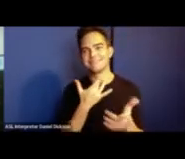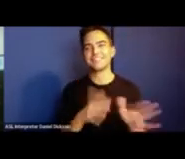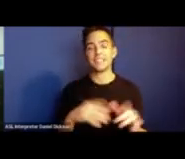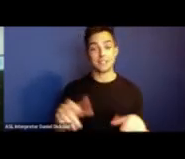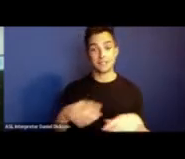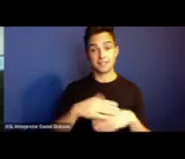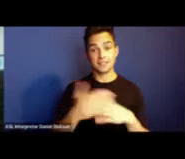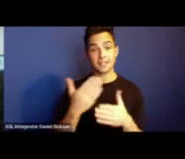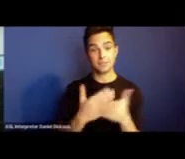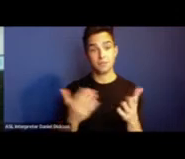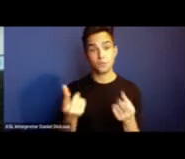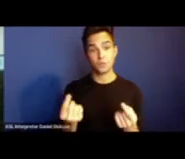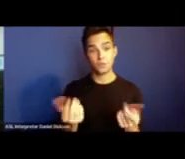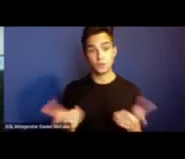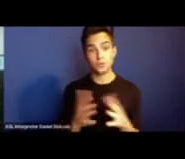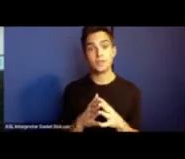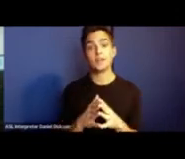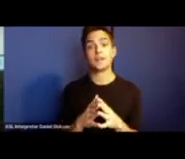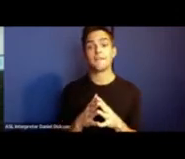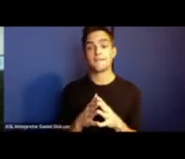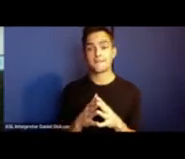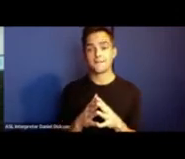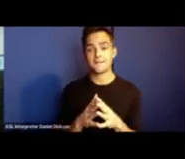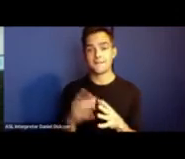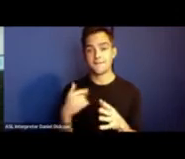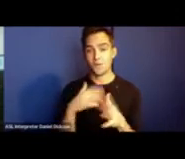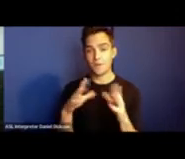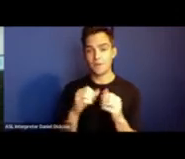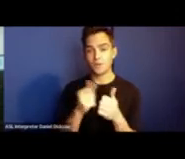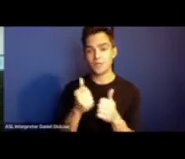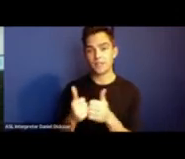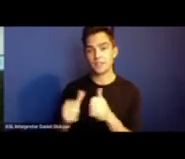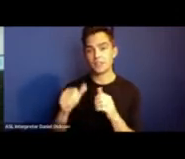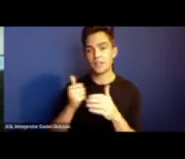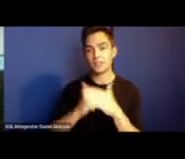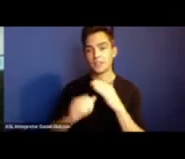that we're going to do is we're meeting with each of the subgroups and sharing this data